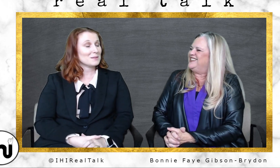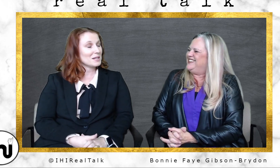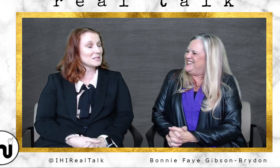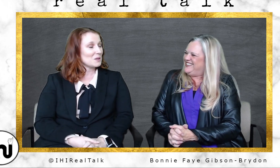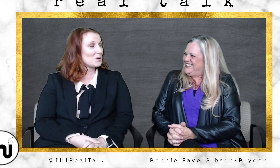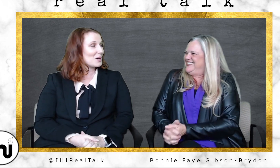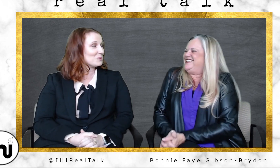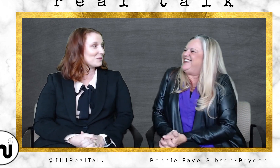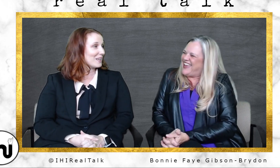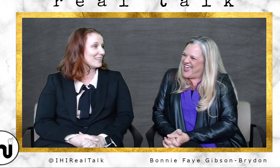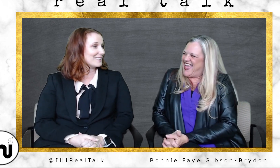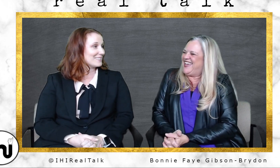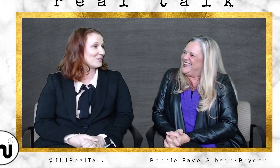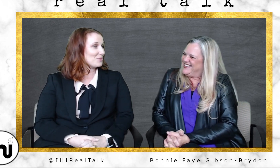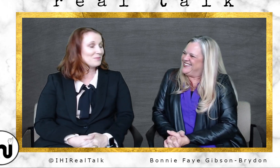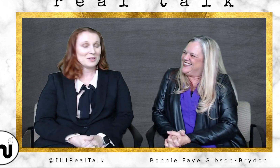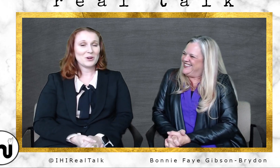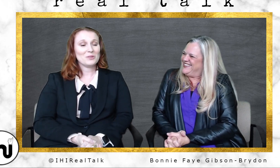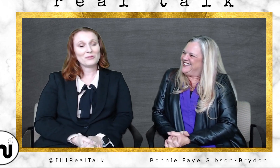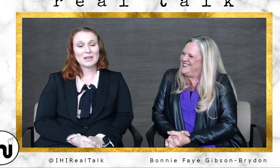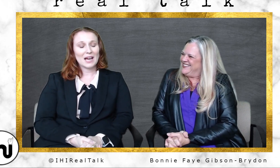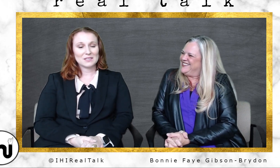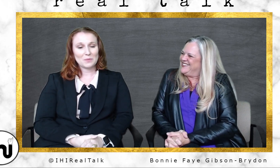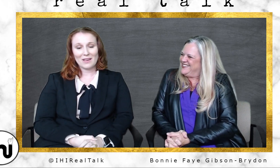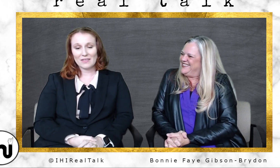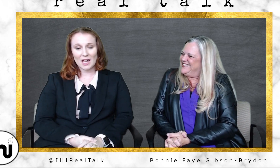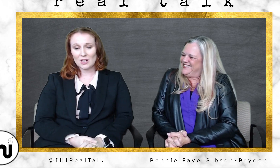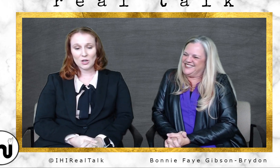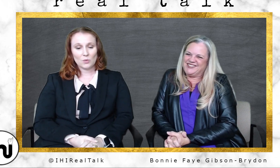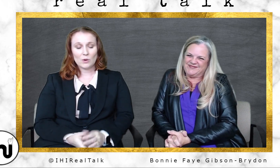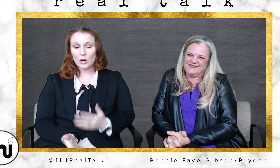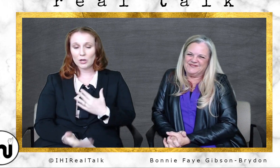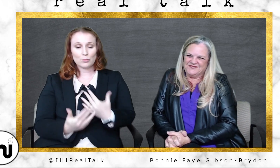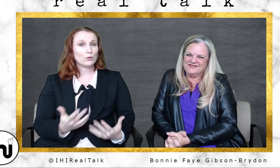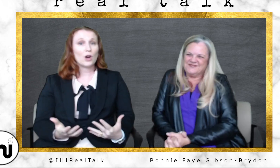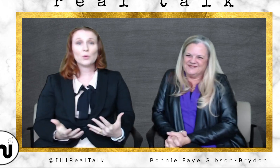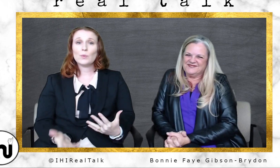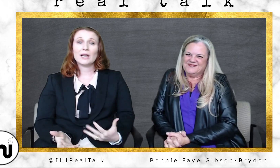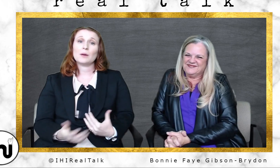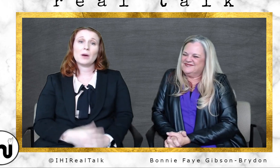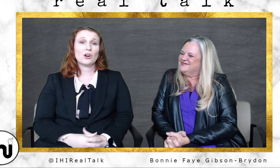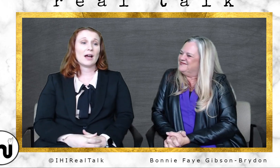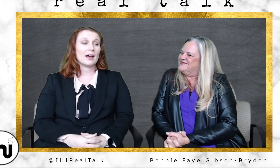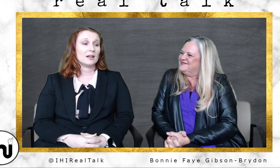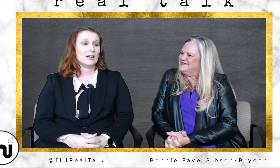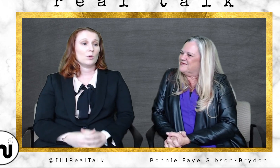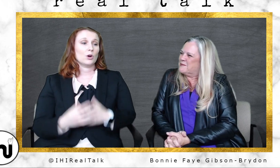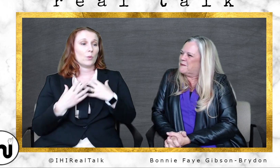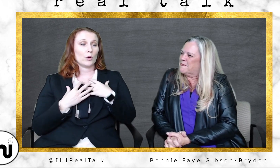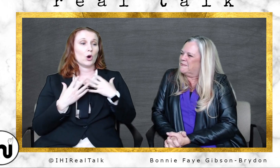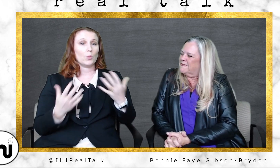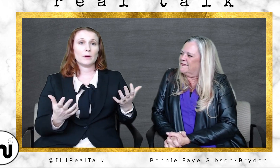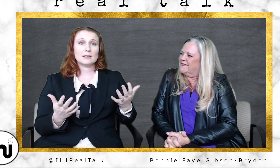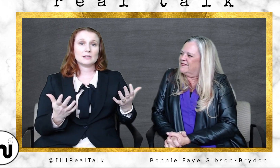medicine go down. Bonnie: Yeah. Desirée: So you know, if we have something that we want to improve on, we want to get better at, when we're open to